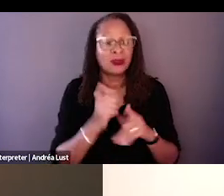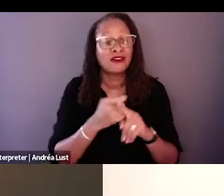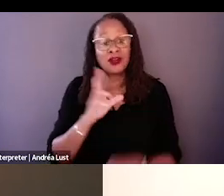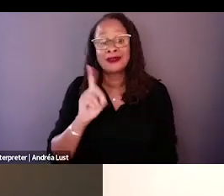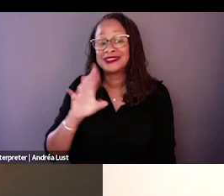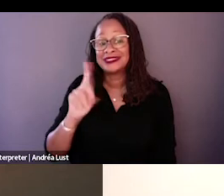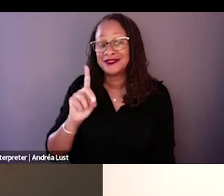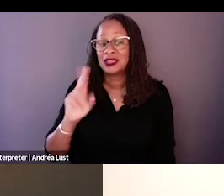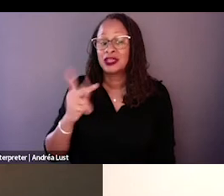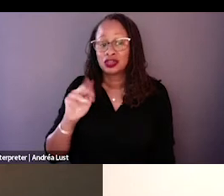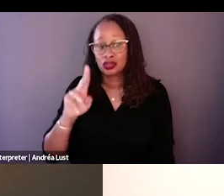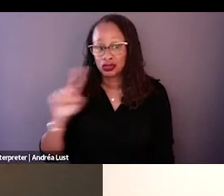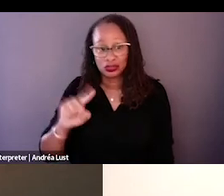anything.